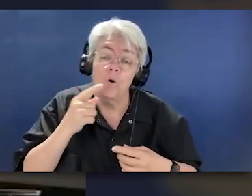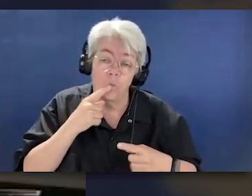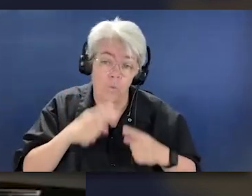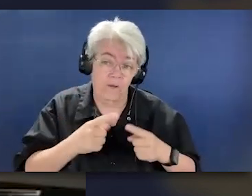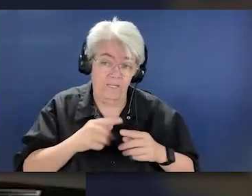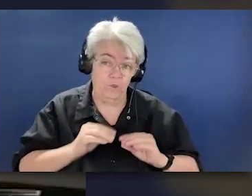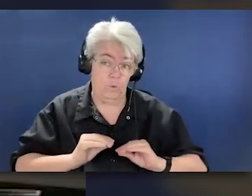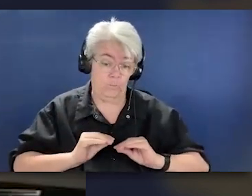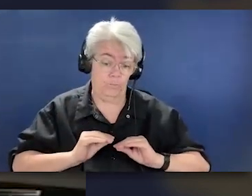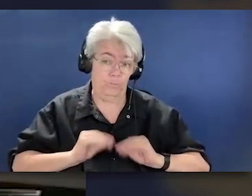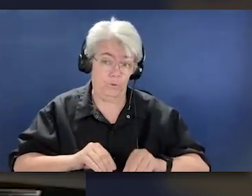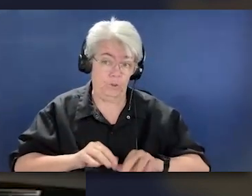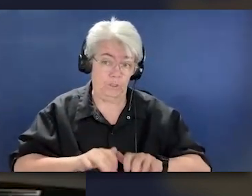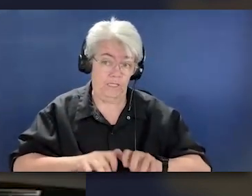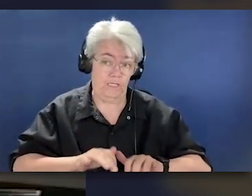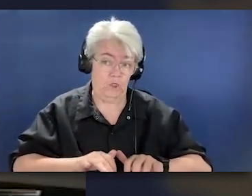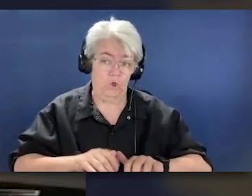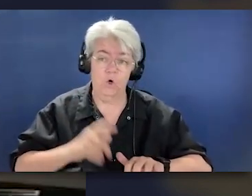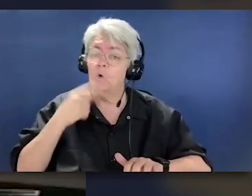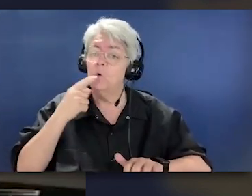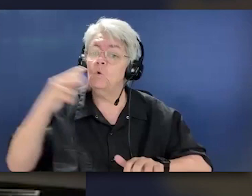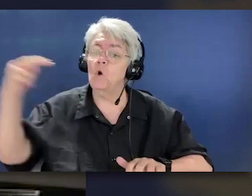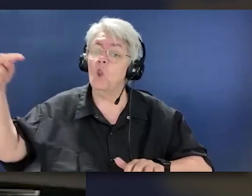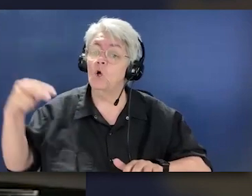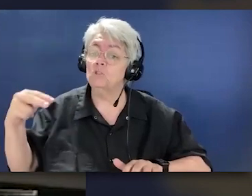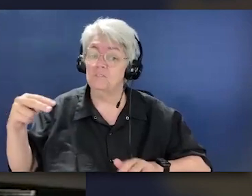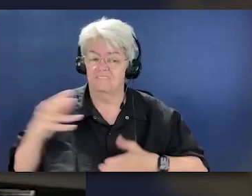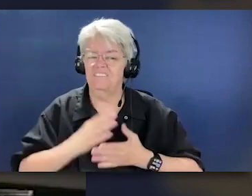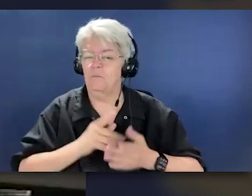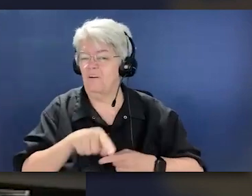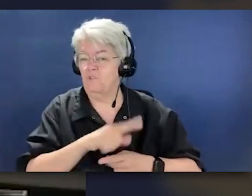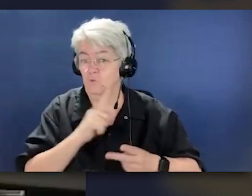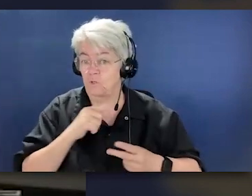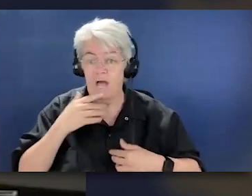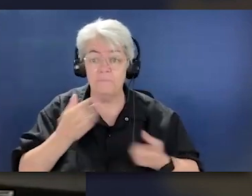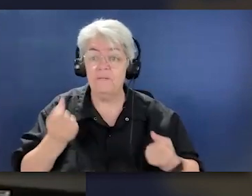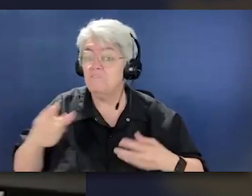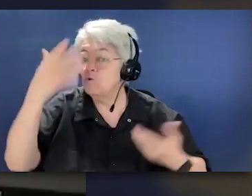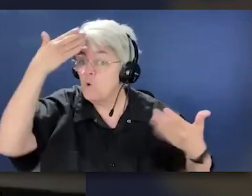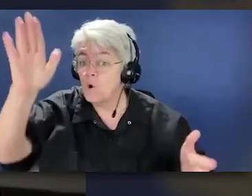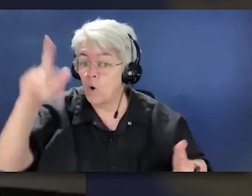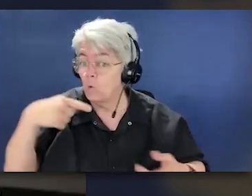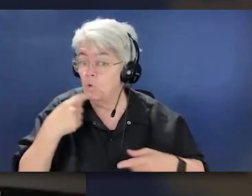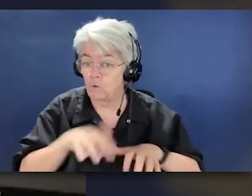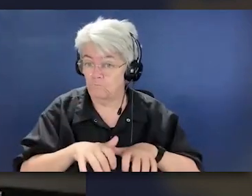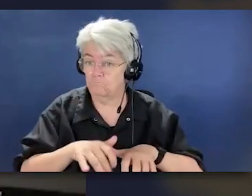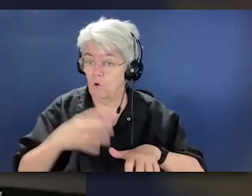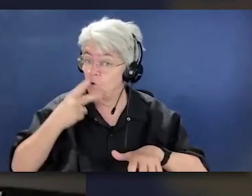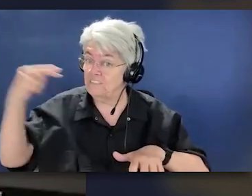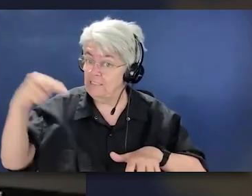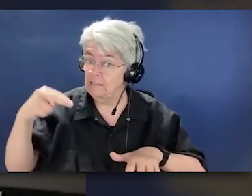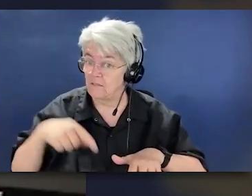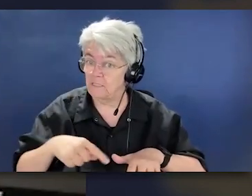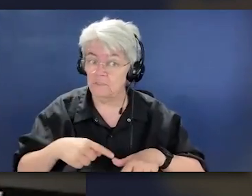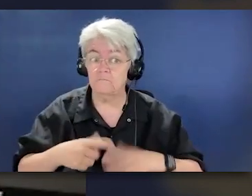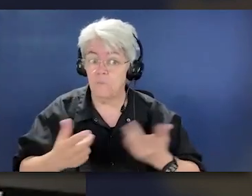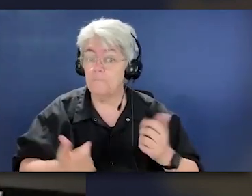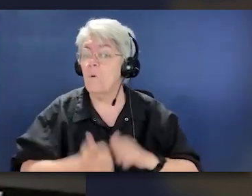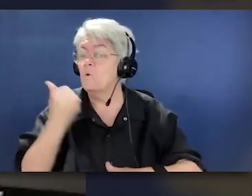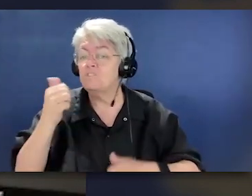into that keyboard? A couple of you probably do. How many of you don’t? Yeah, most of us don’t.